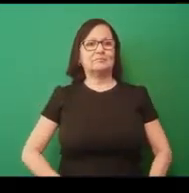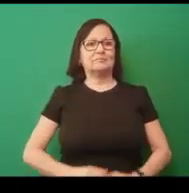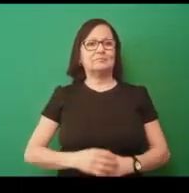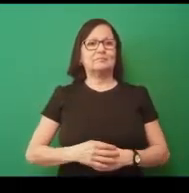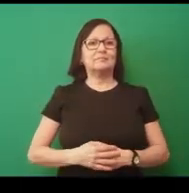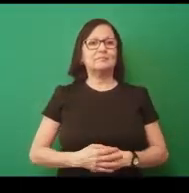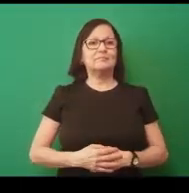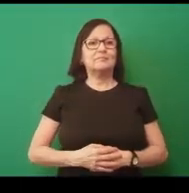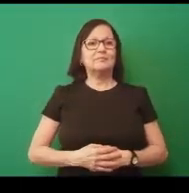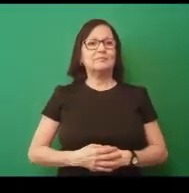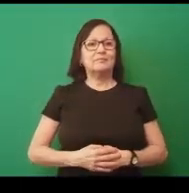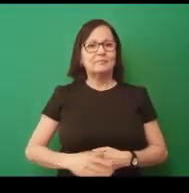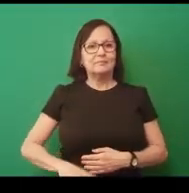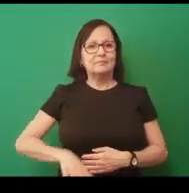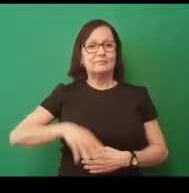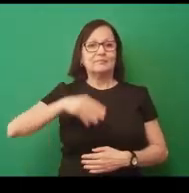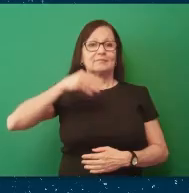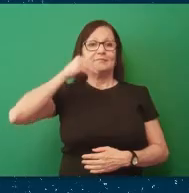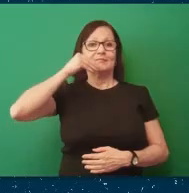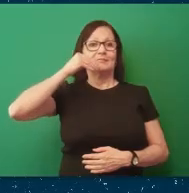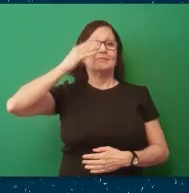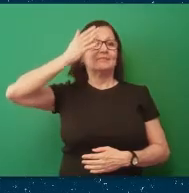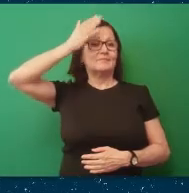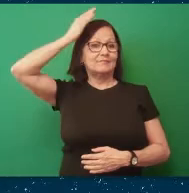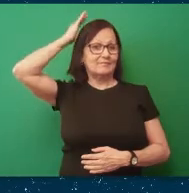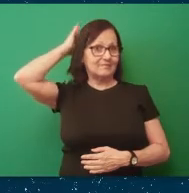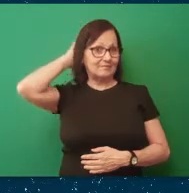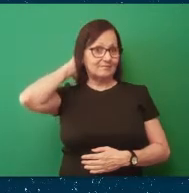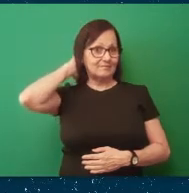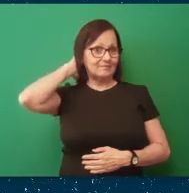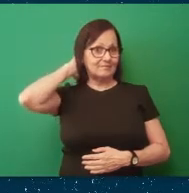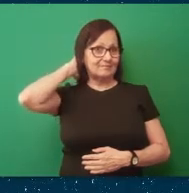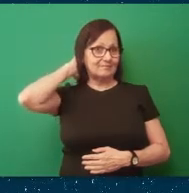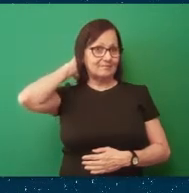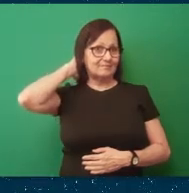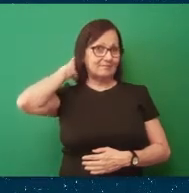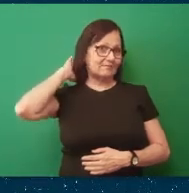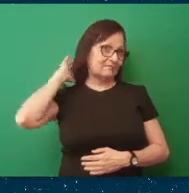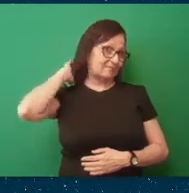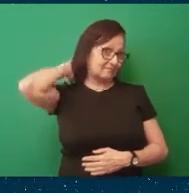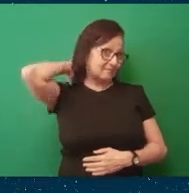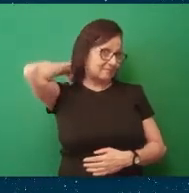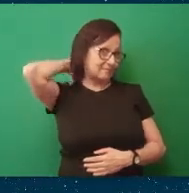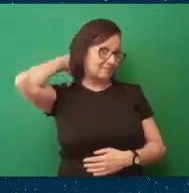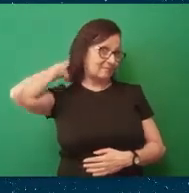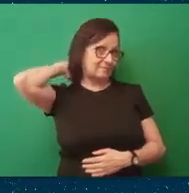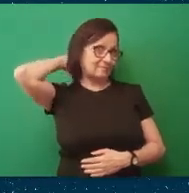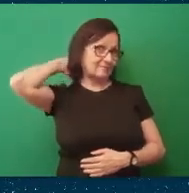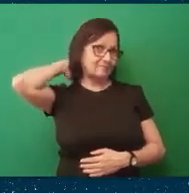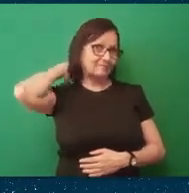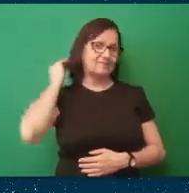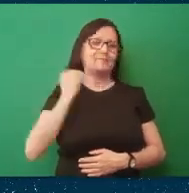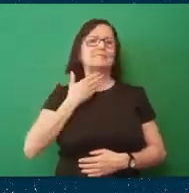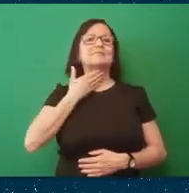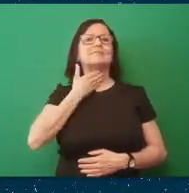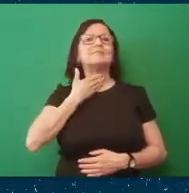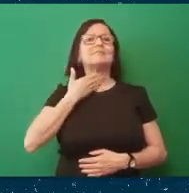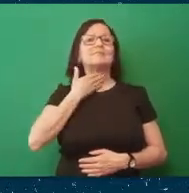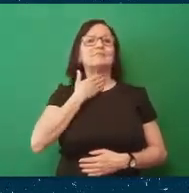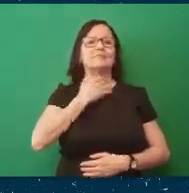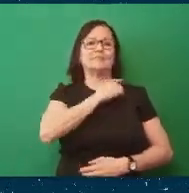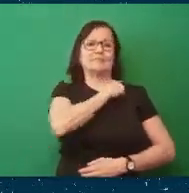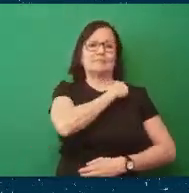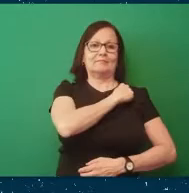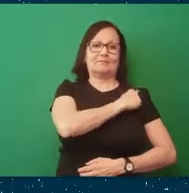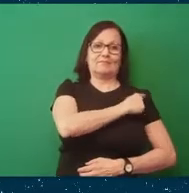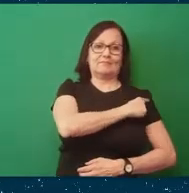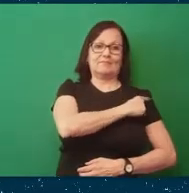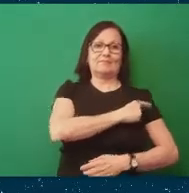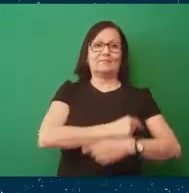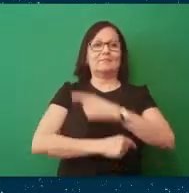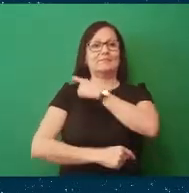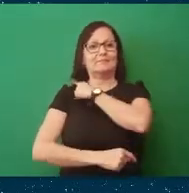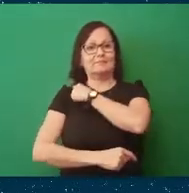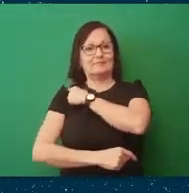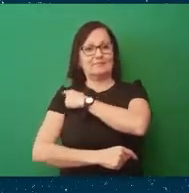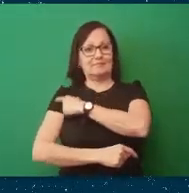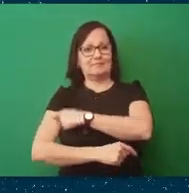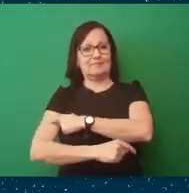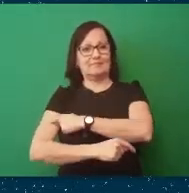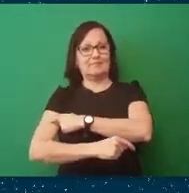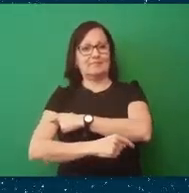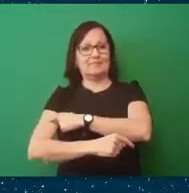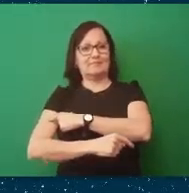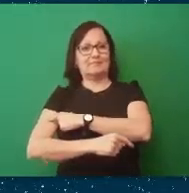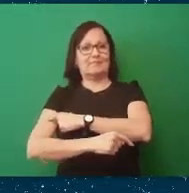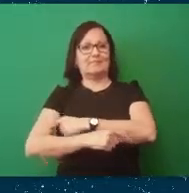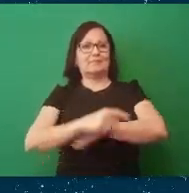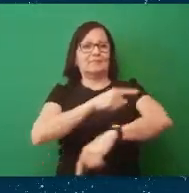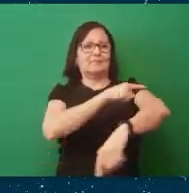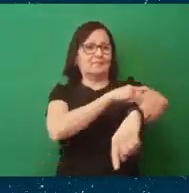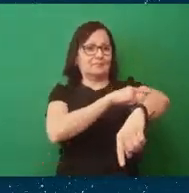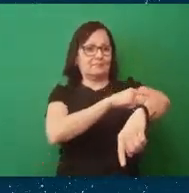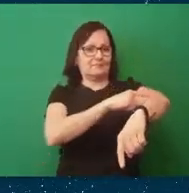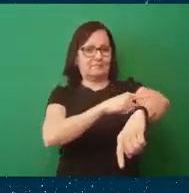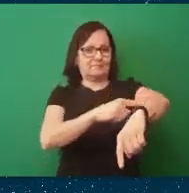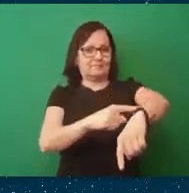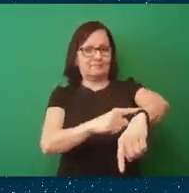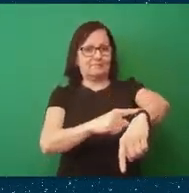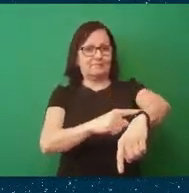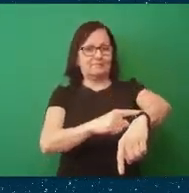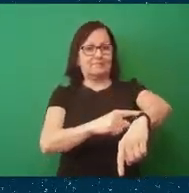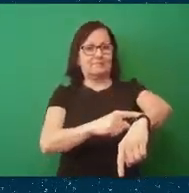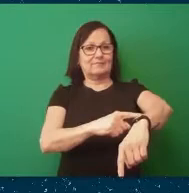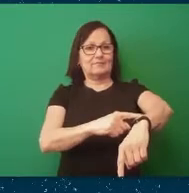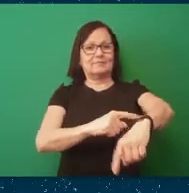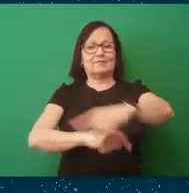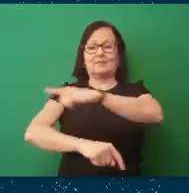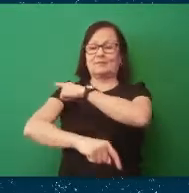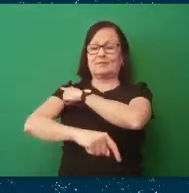The head, the neck, the shoulders, the right arm, the left arm,